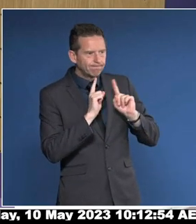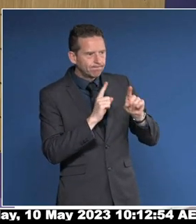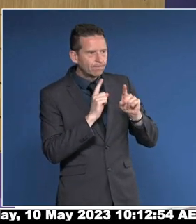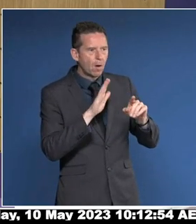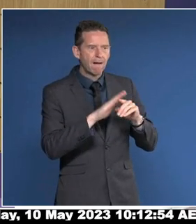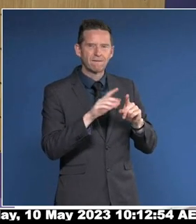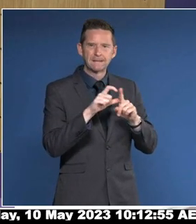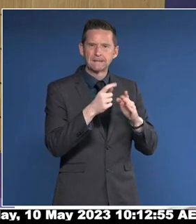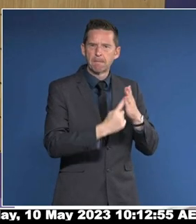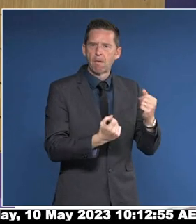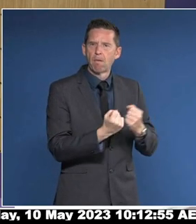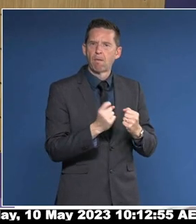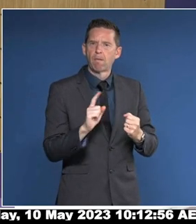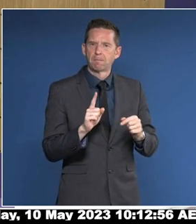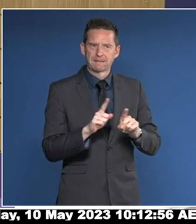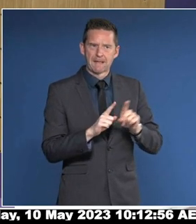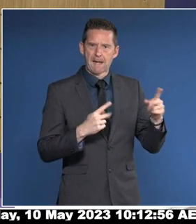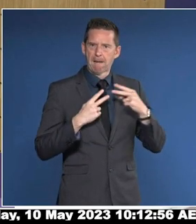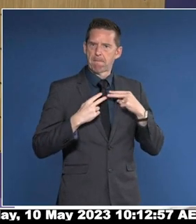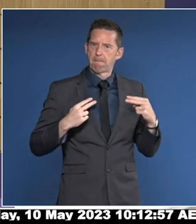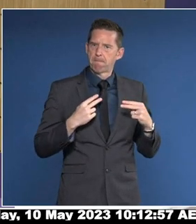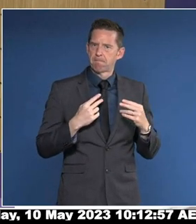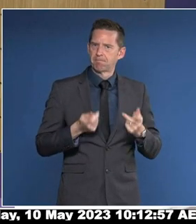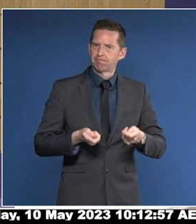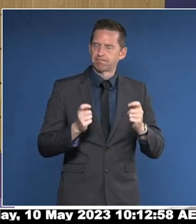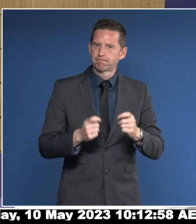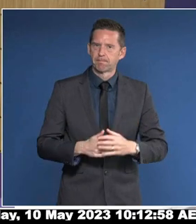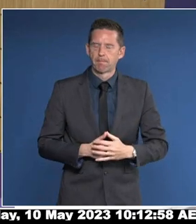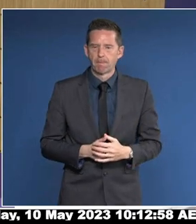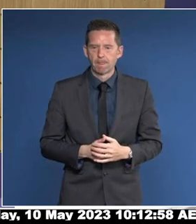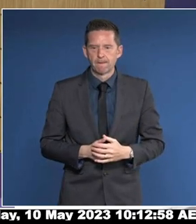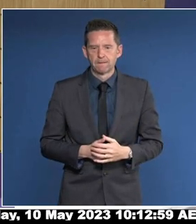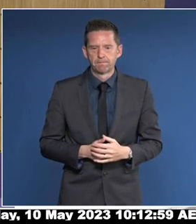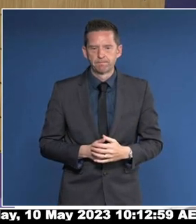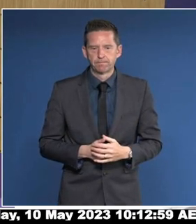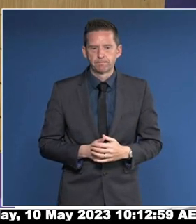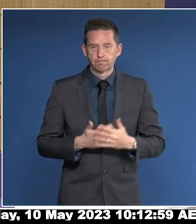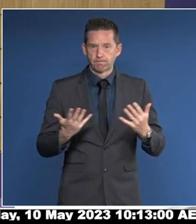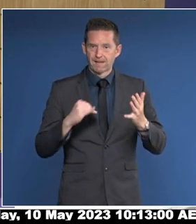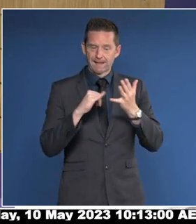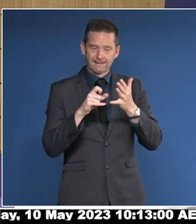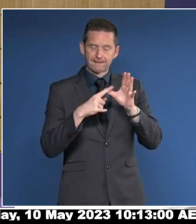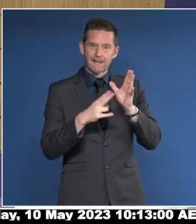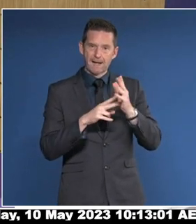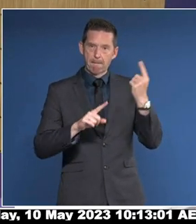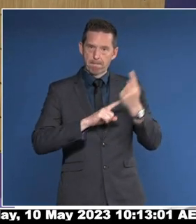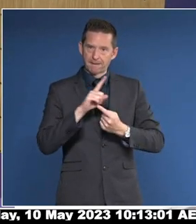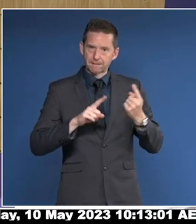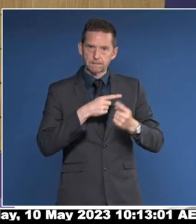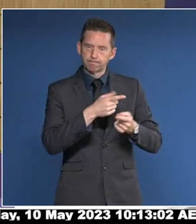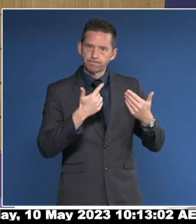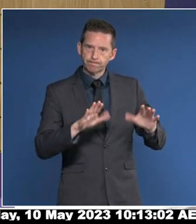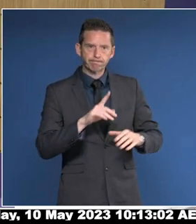So, in those SCAN meetings, you responded to Ms Eastman in that your agency was the lead